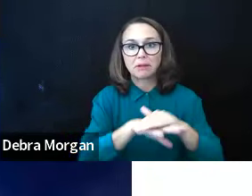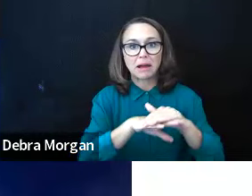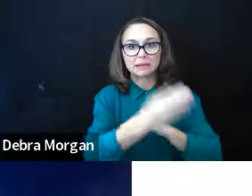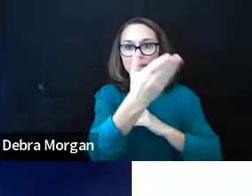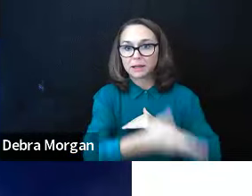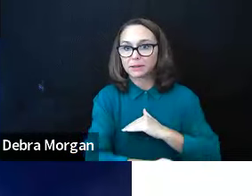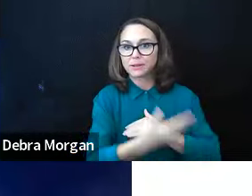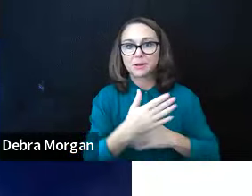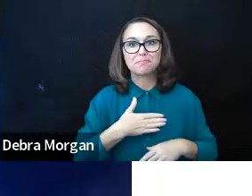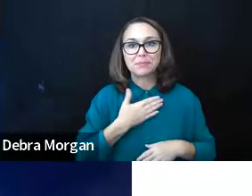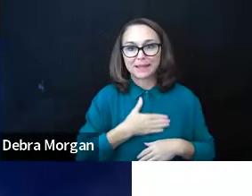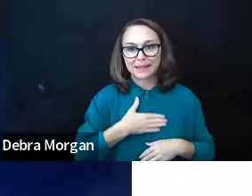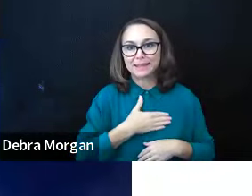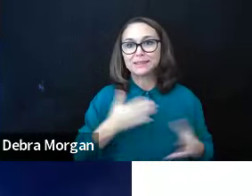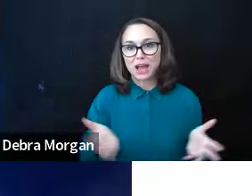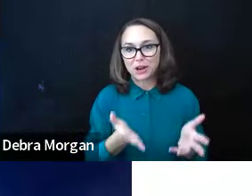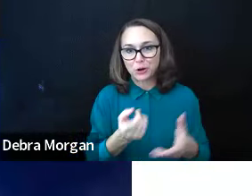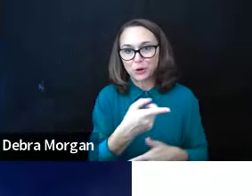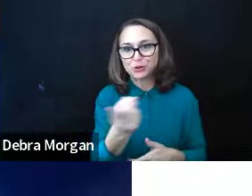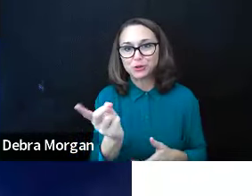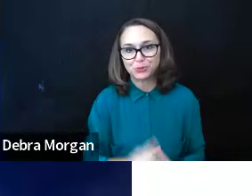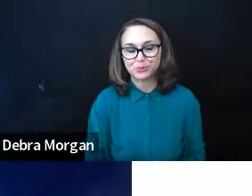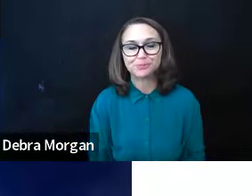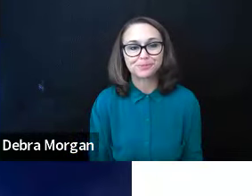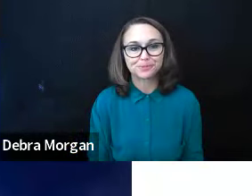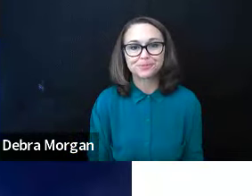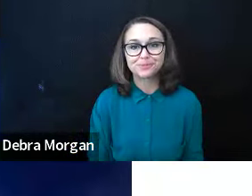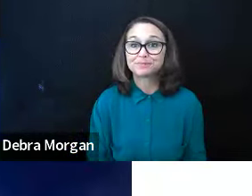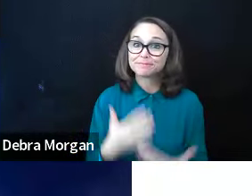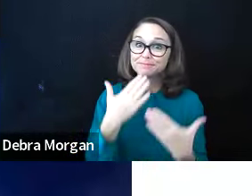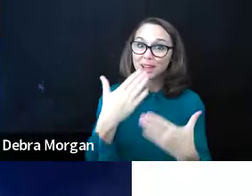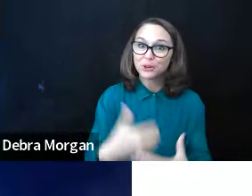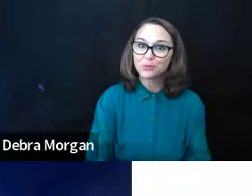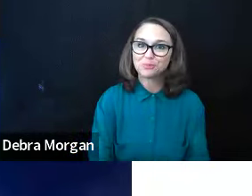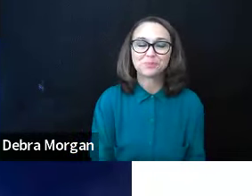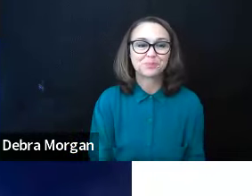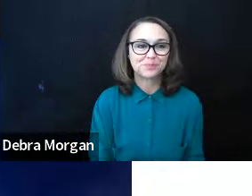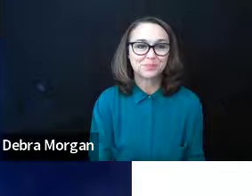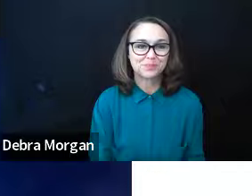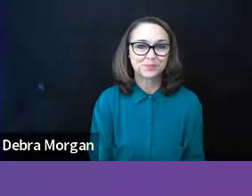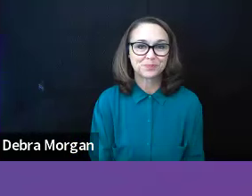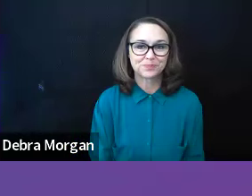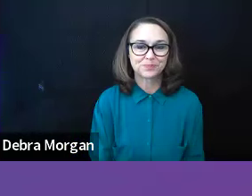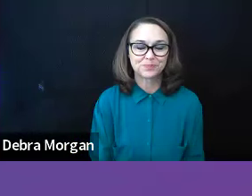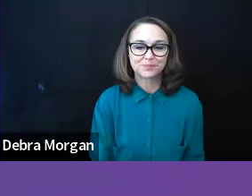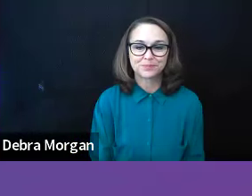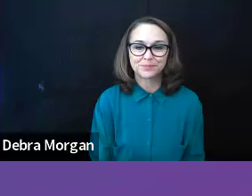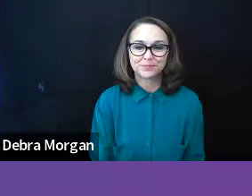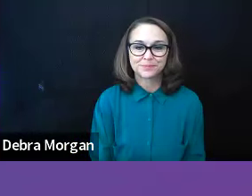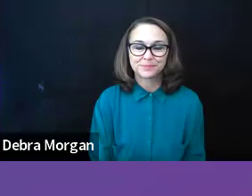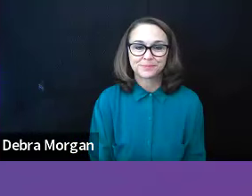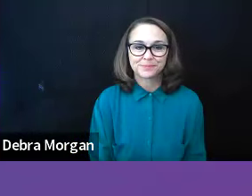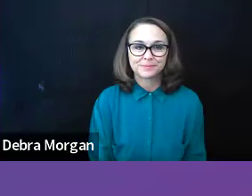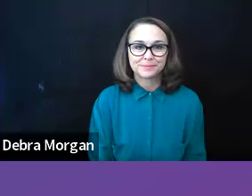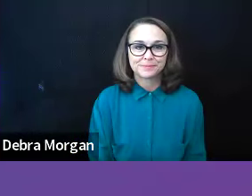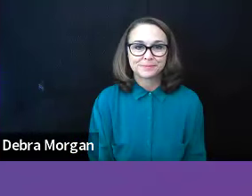to use them. I would encourage you to do that. Thank you. Phyllis Niolon: Thank you so much,